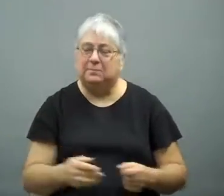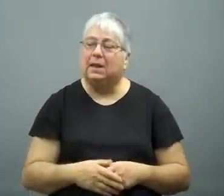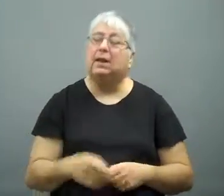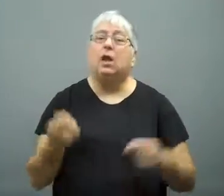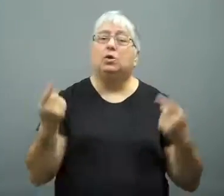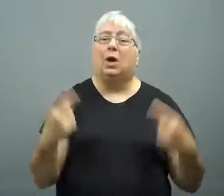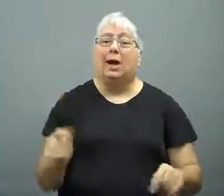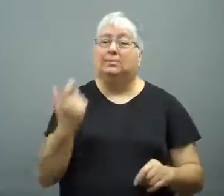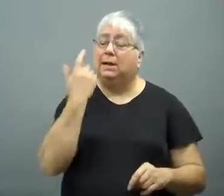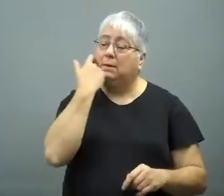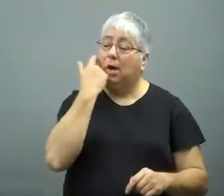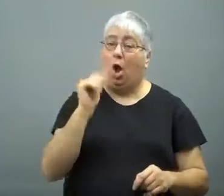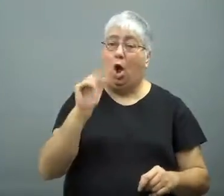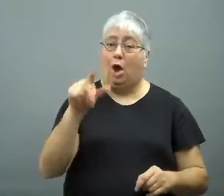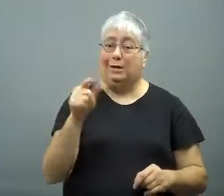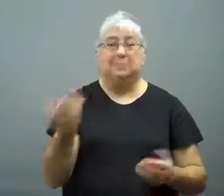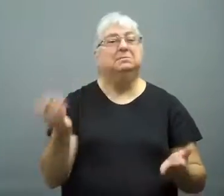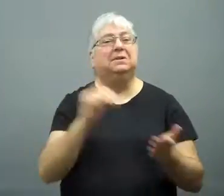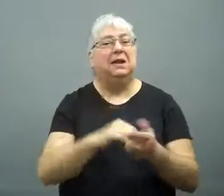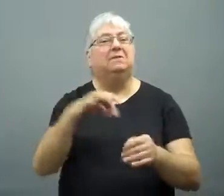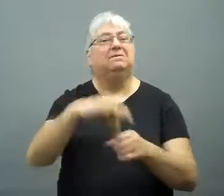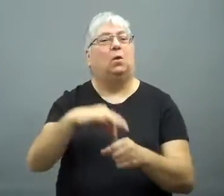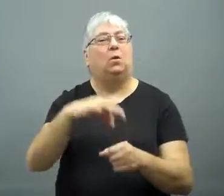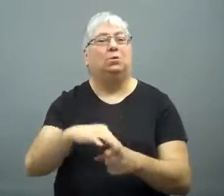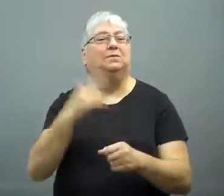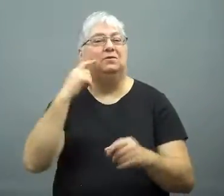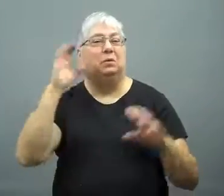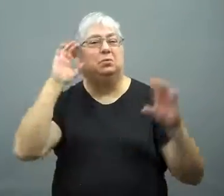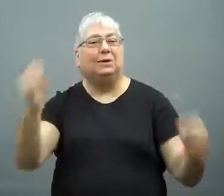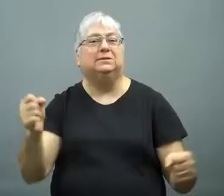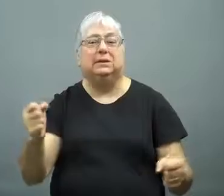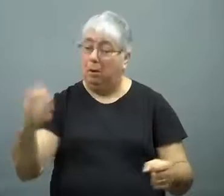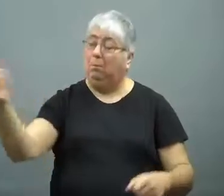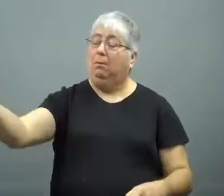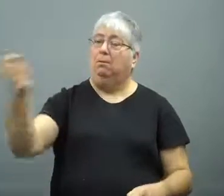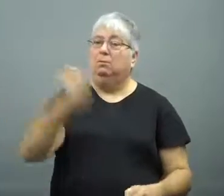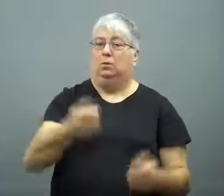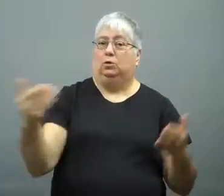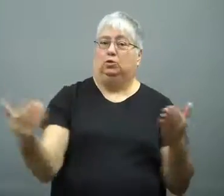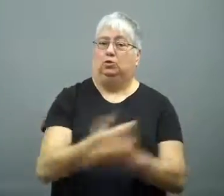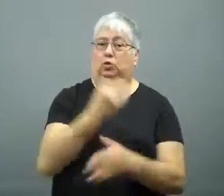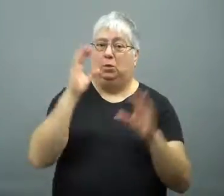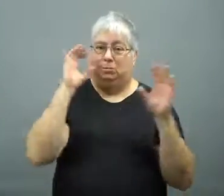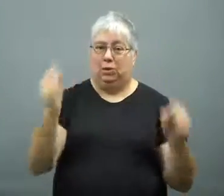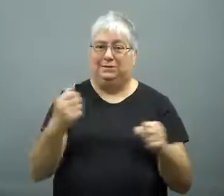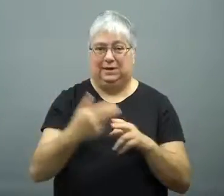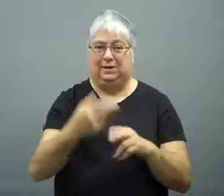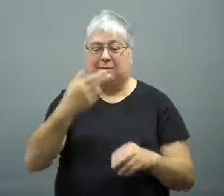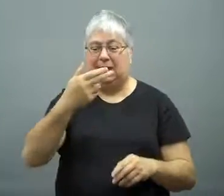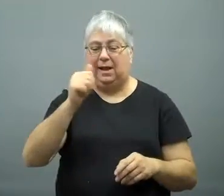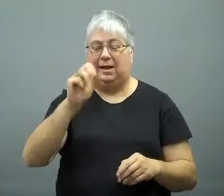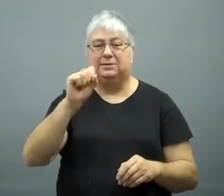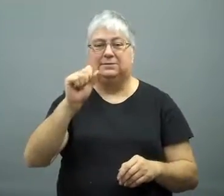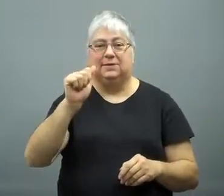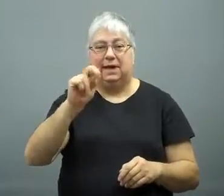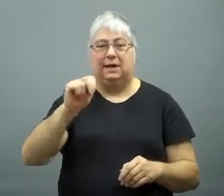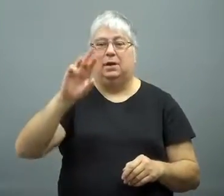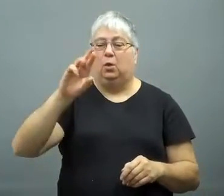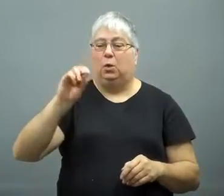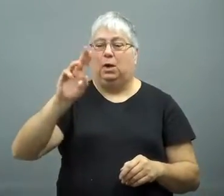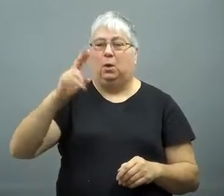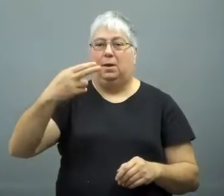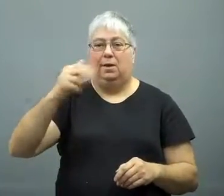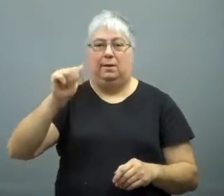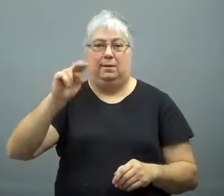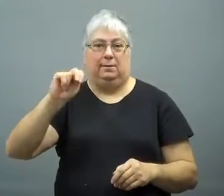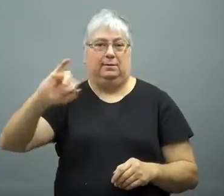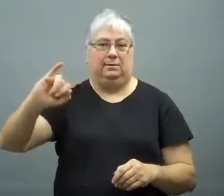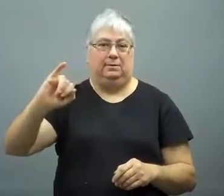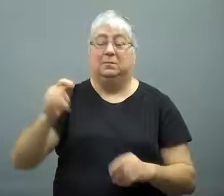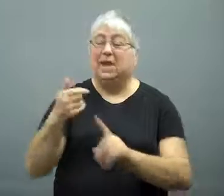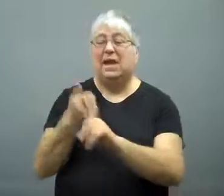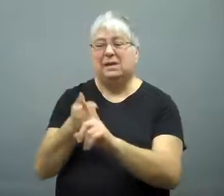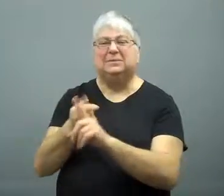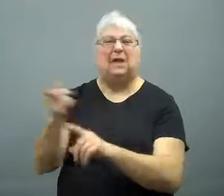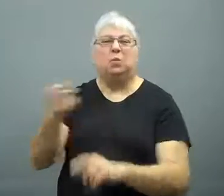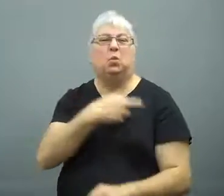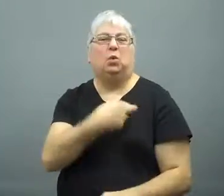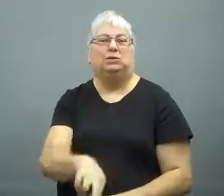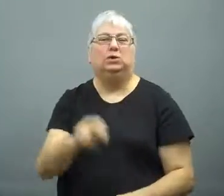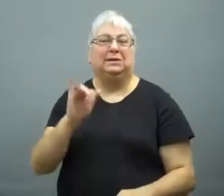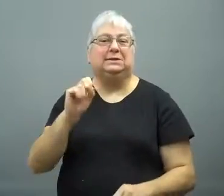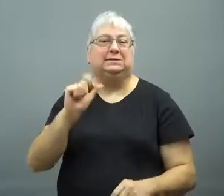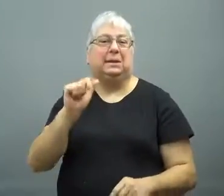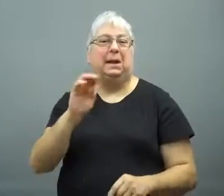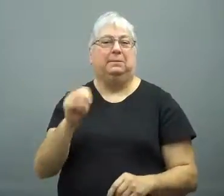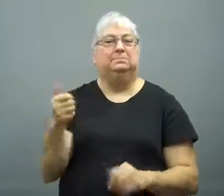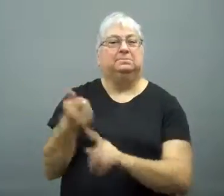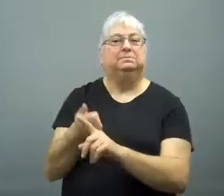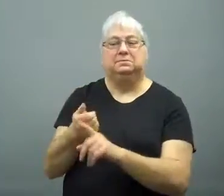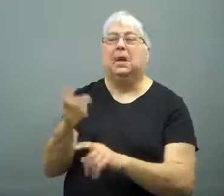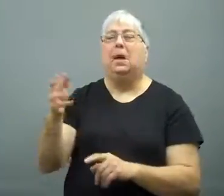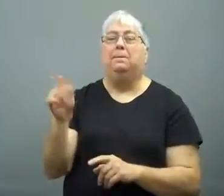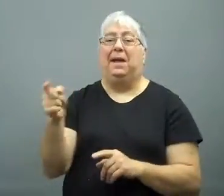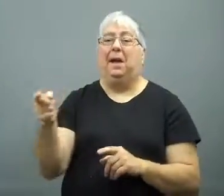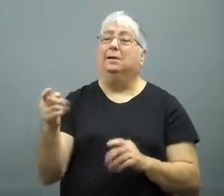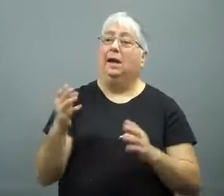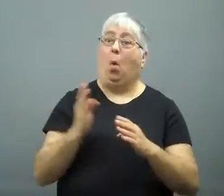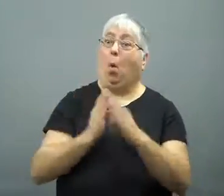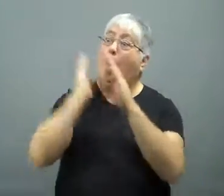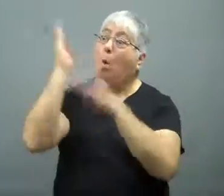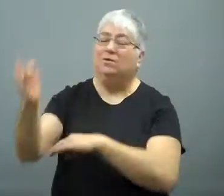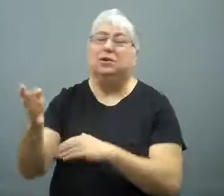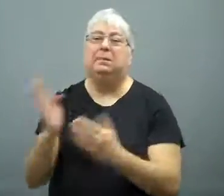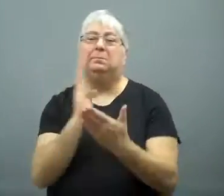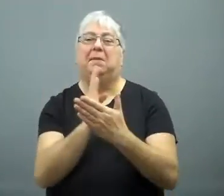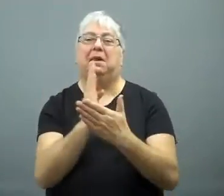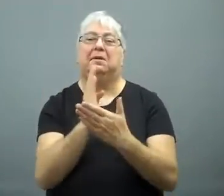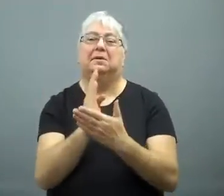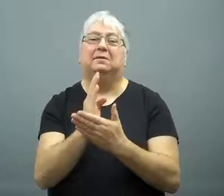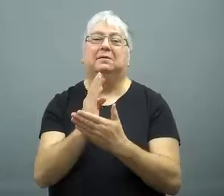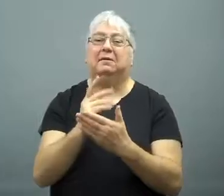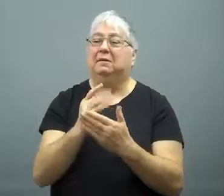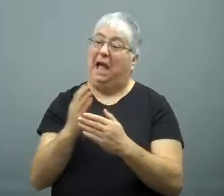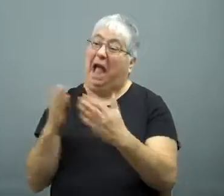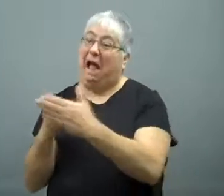In August, a new president was elected, Hassan Rouhani, who is a cleric.